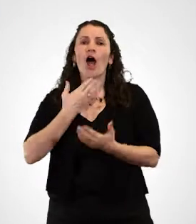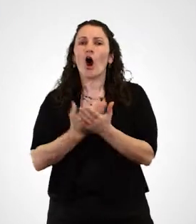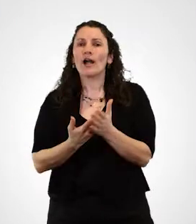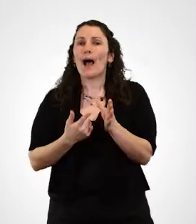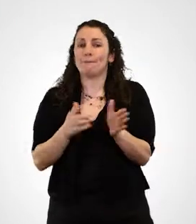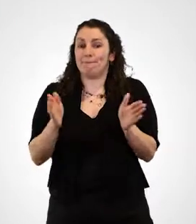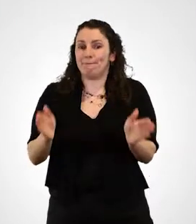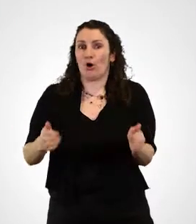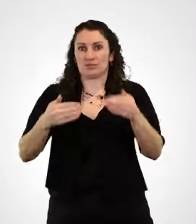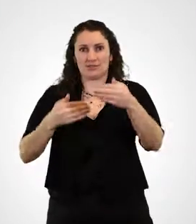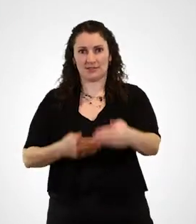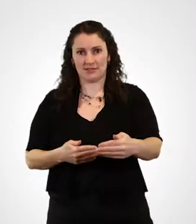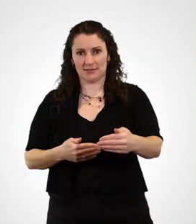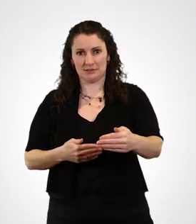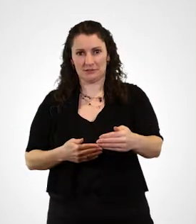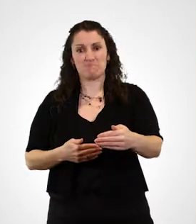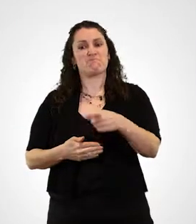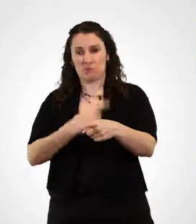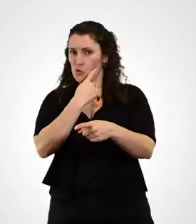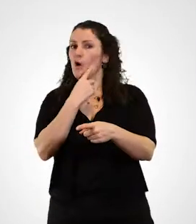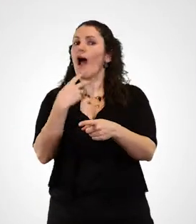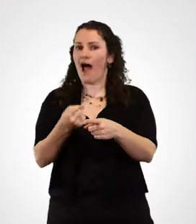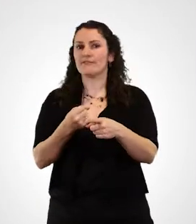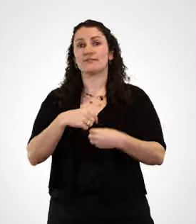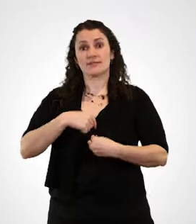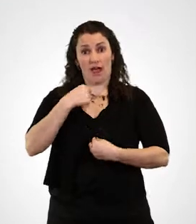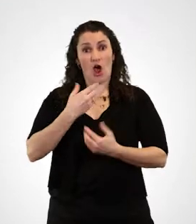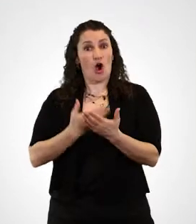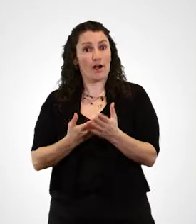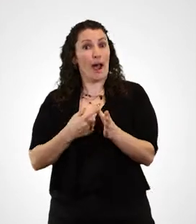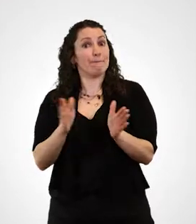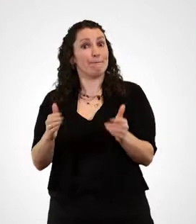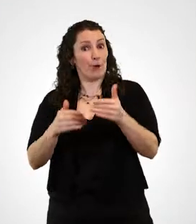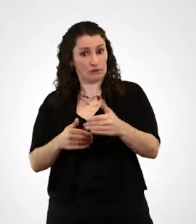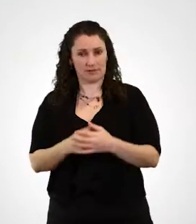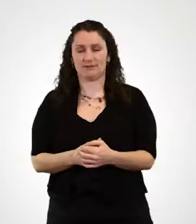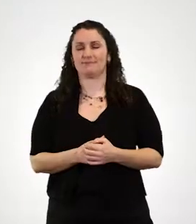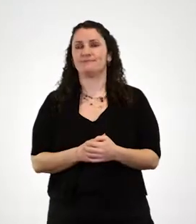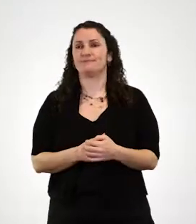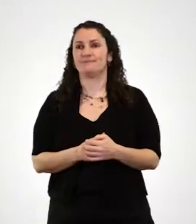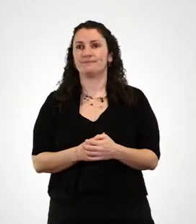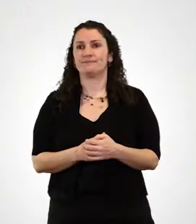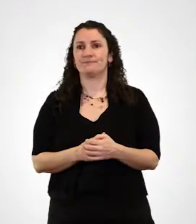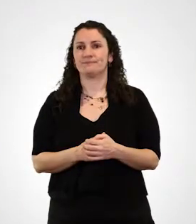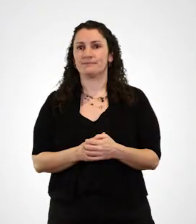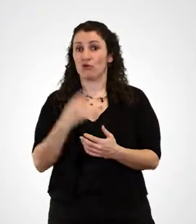She has a tie on a box. Okay. Let me read this one.